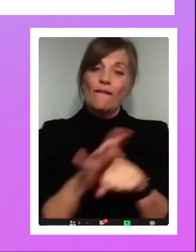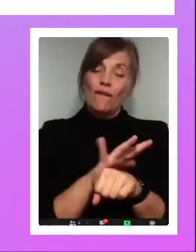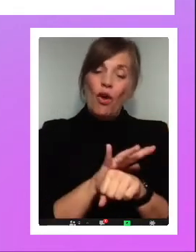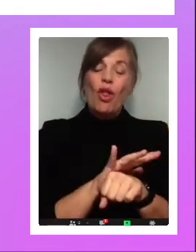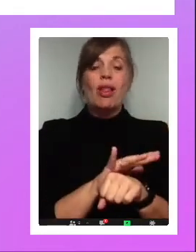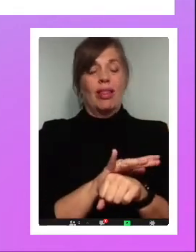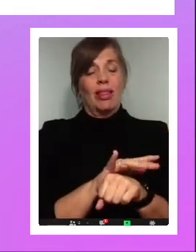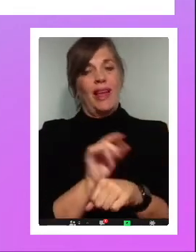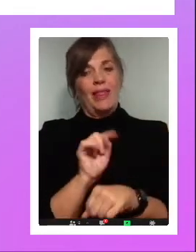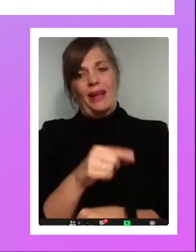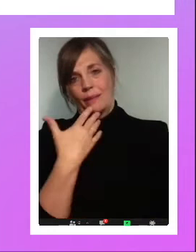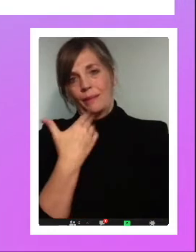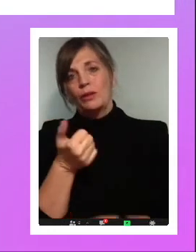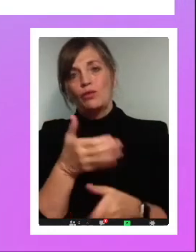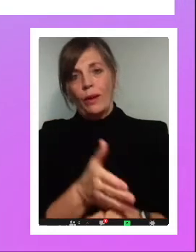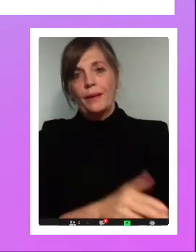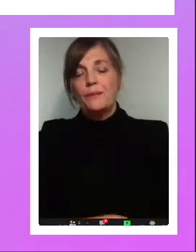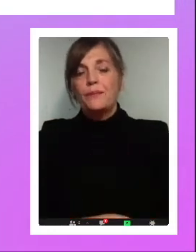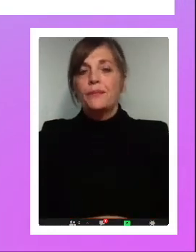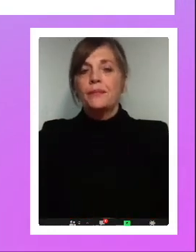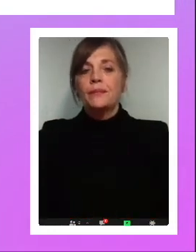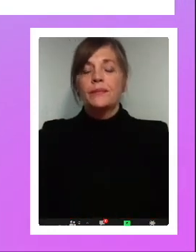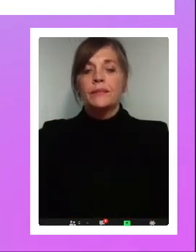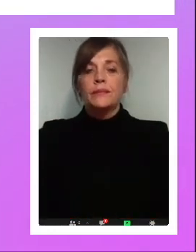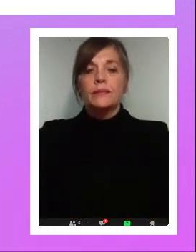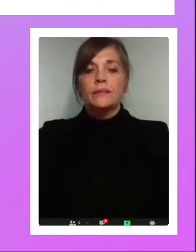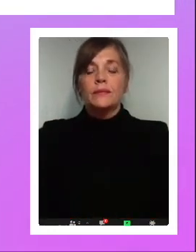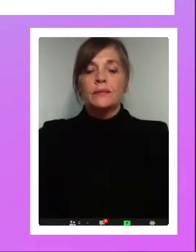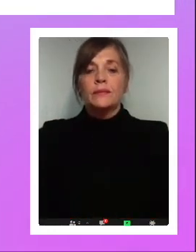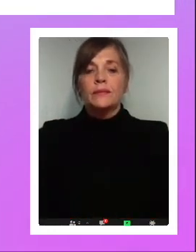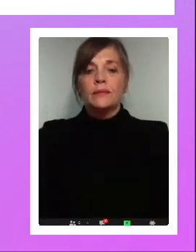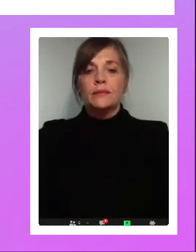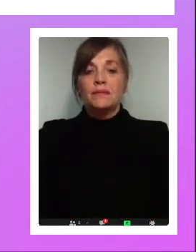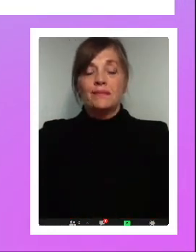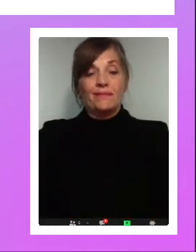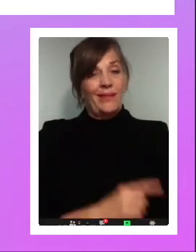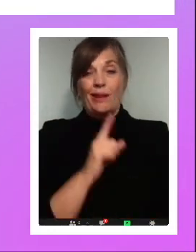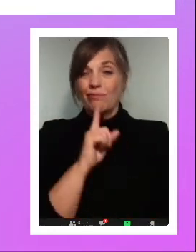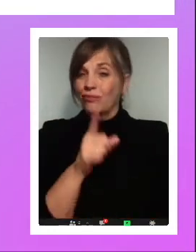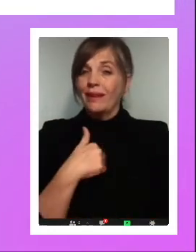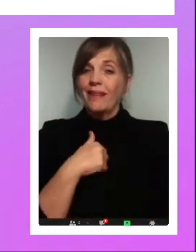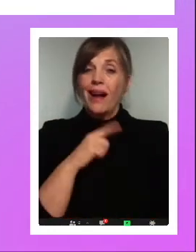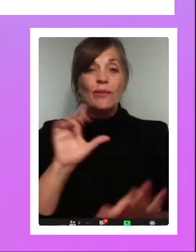I would turn to organizations like the National Association for the Deaf